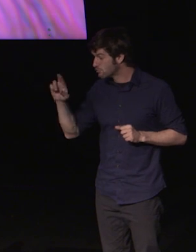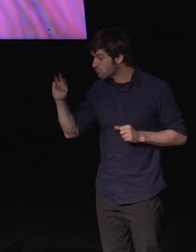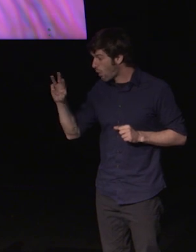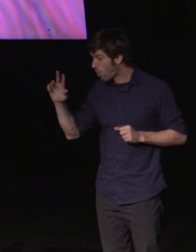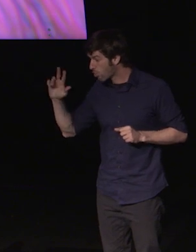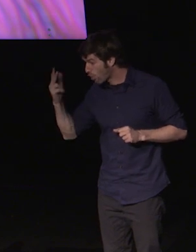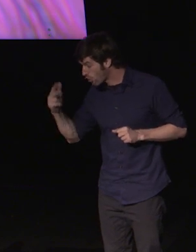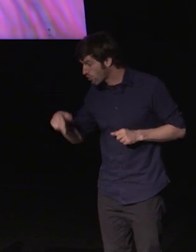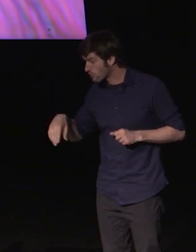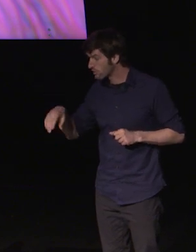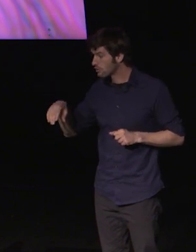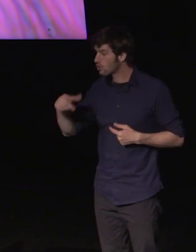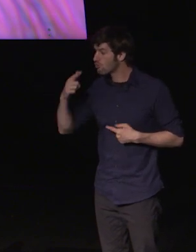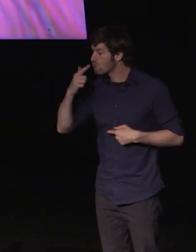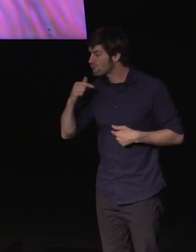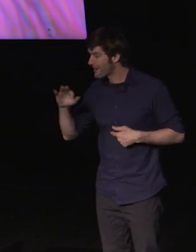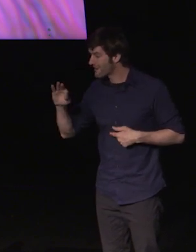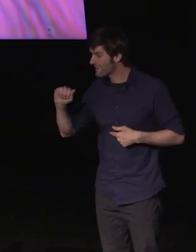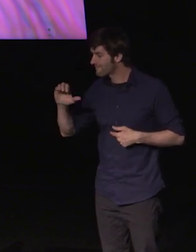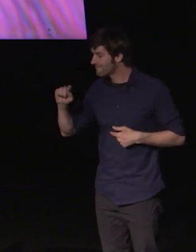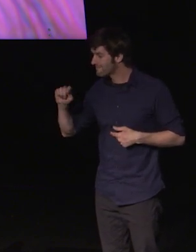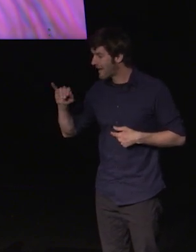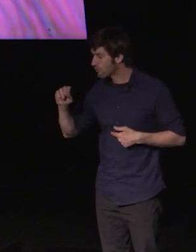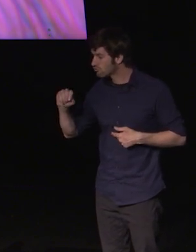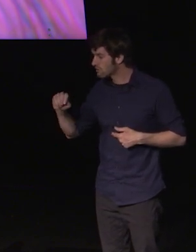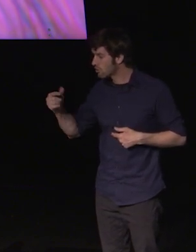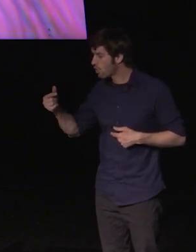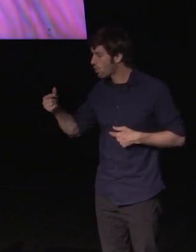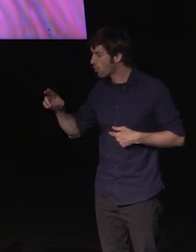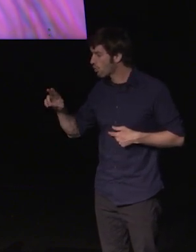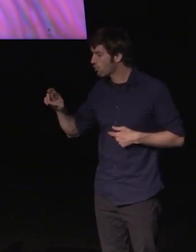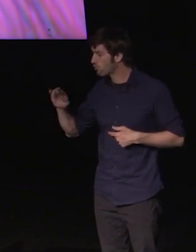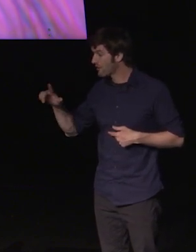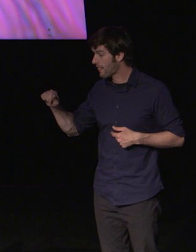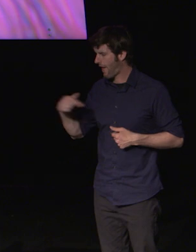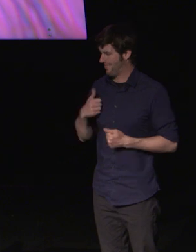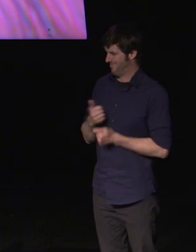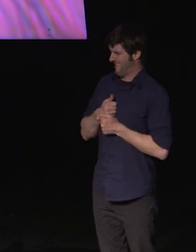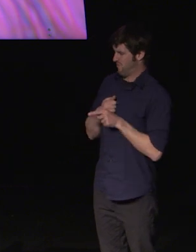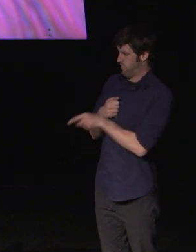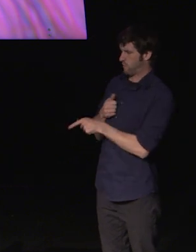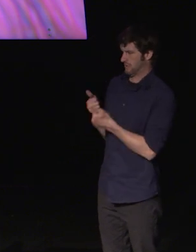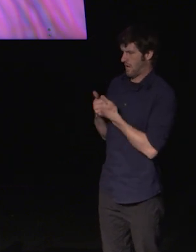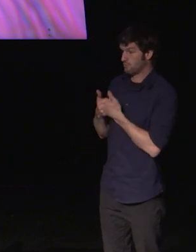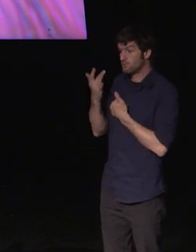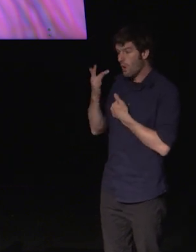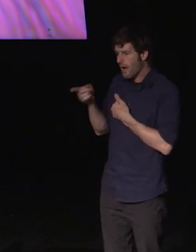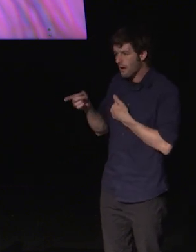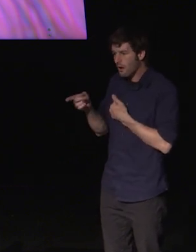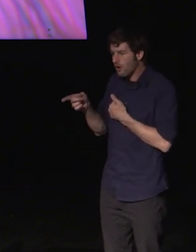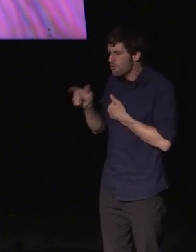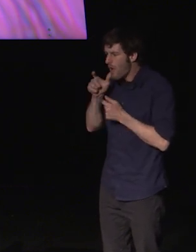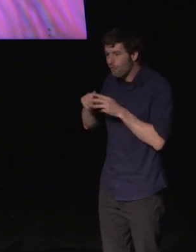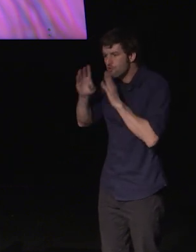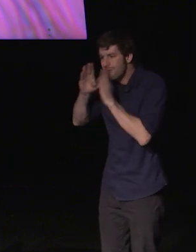Red Faction: Guerrilla. I love those because they actually... Pretty much you don't have to pay attention to the minimap,